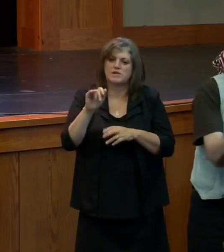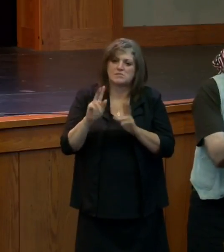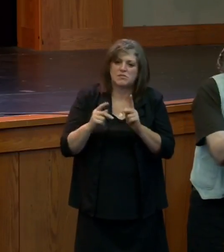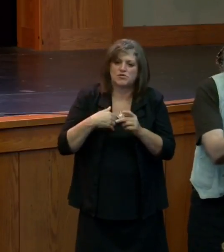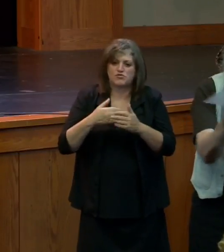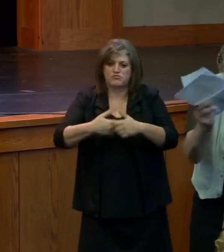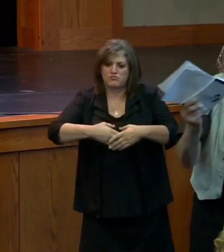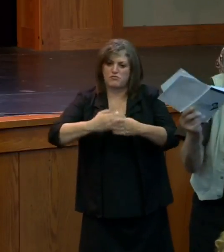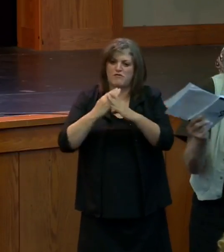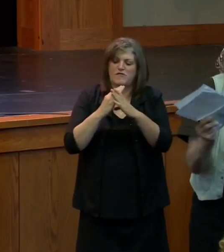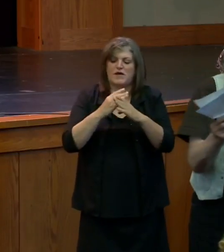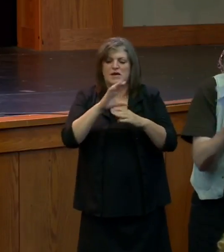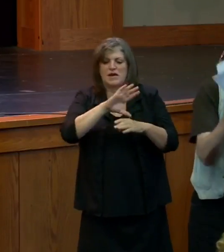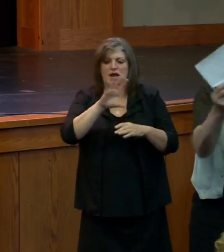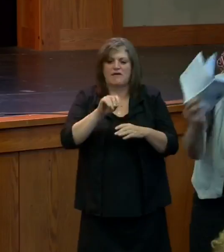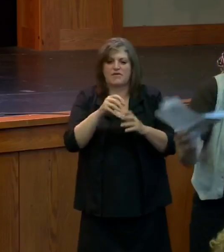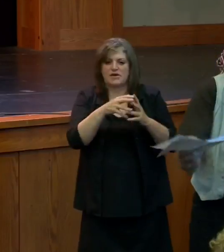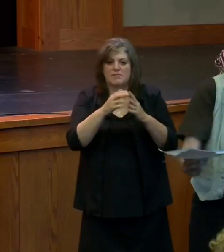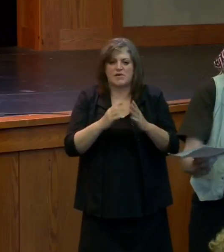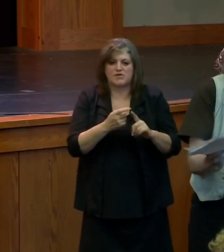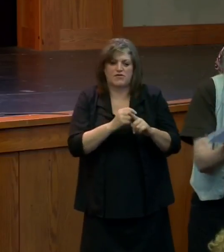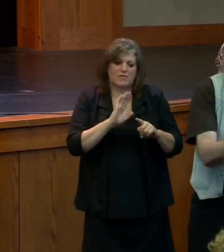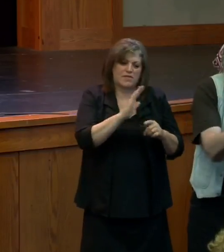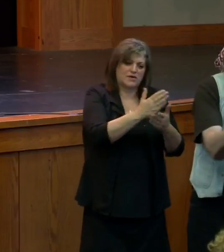AFRICAN-AMERICANS FROM HAVING THEIR SECTION OF TOWN, THEIR